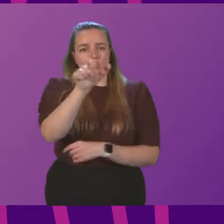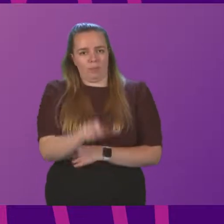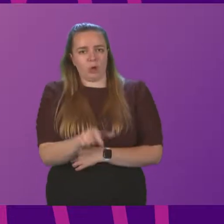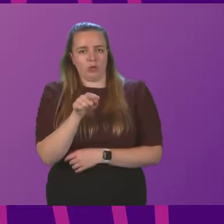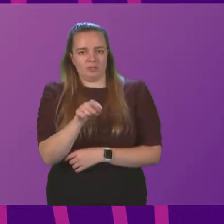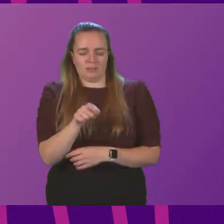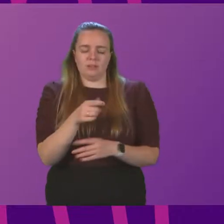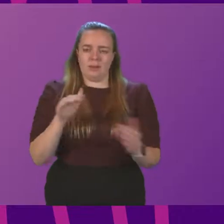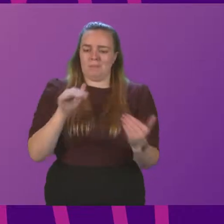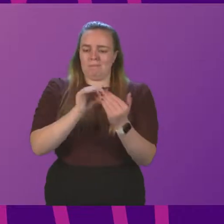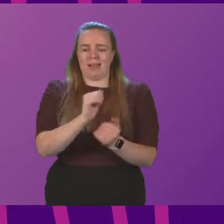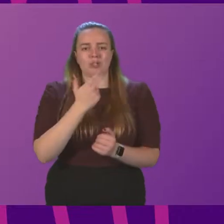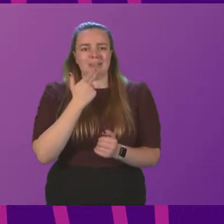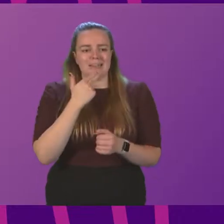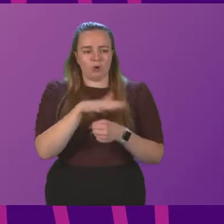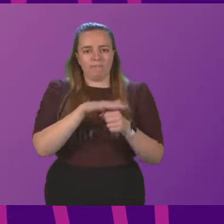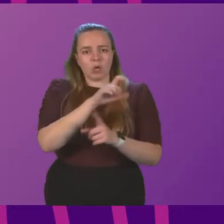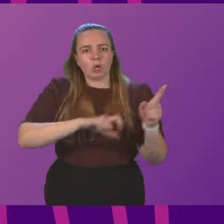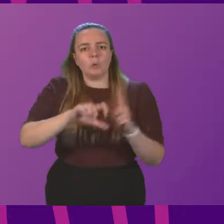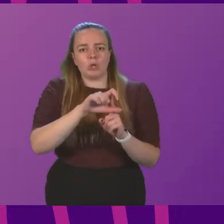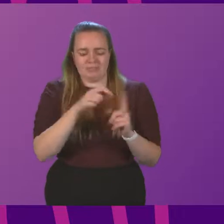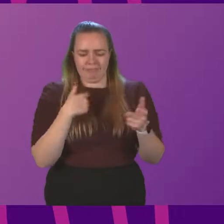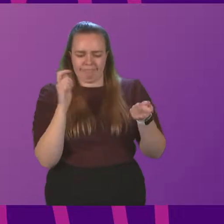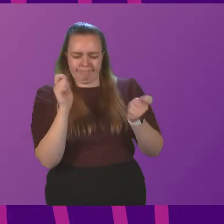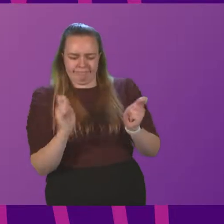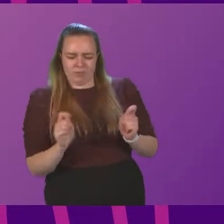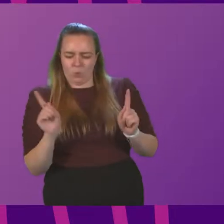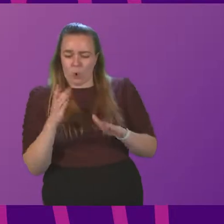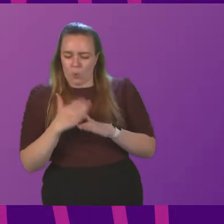of local communities, tailoring our approach by learning from what works. As the First